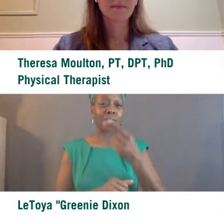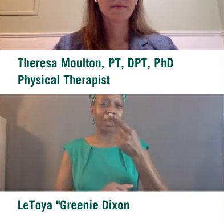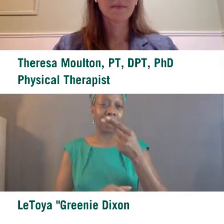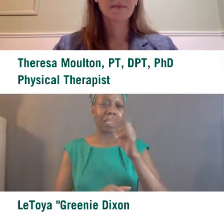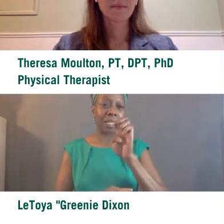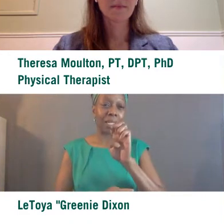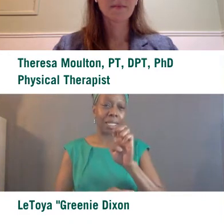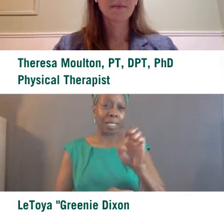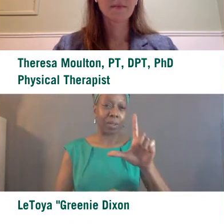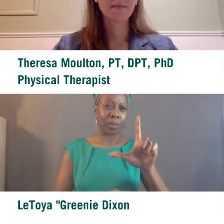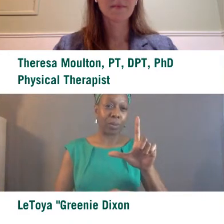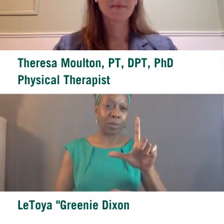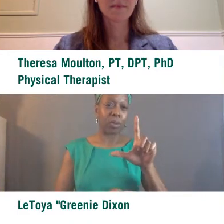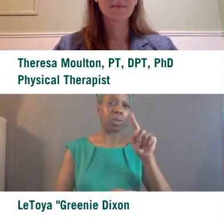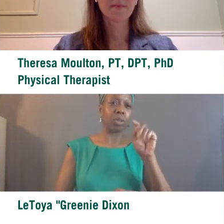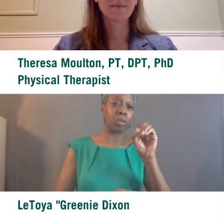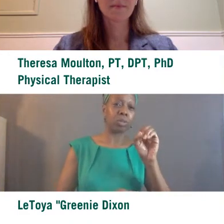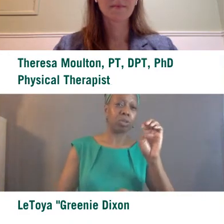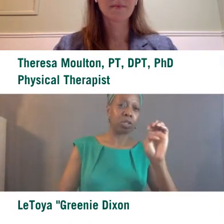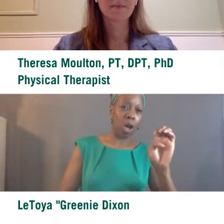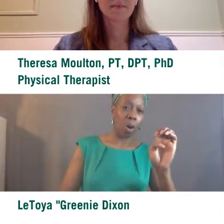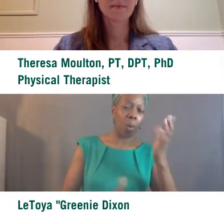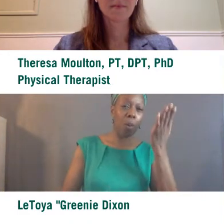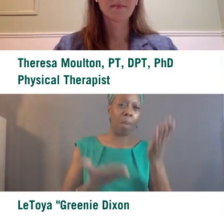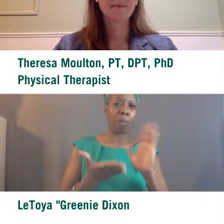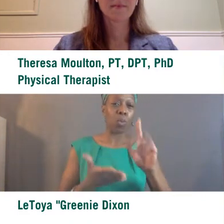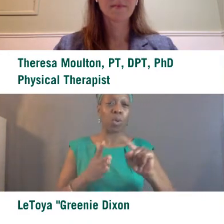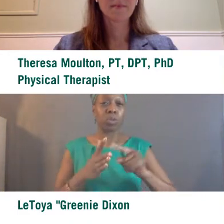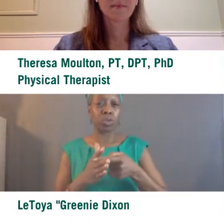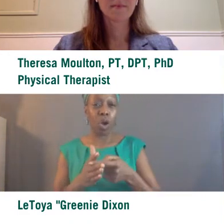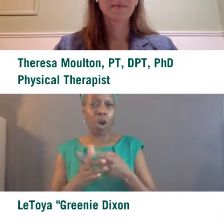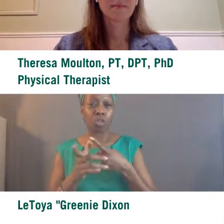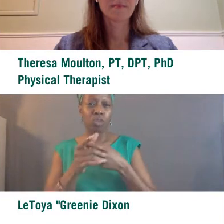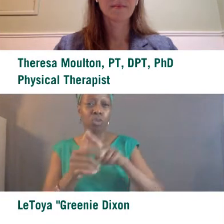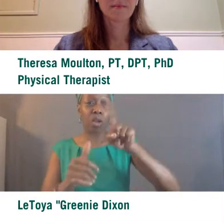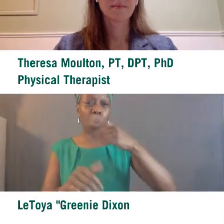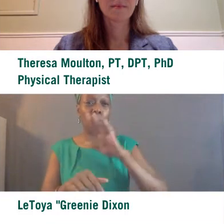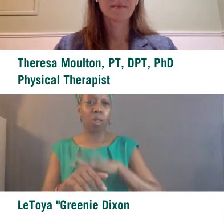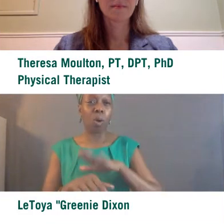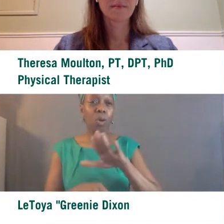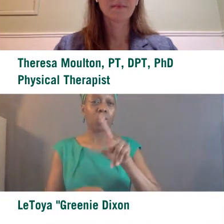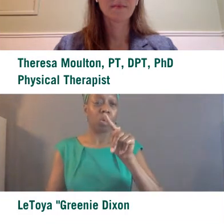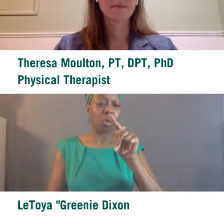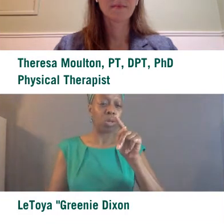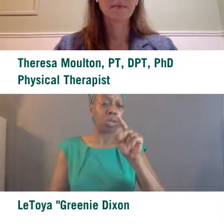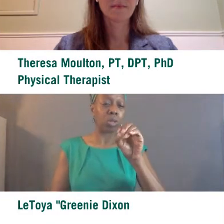or you might have a more narrow base of support versus a wider base of support.